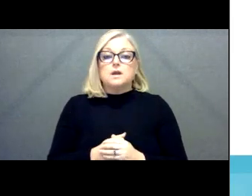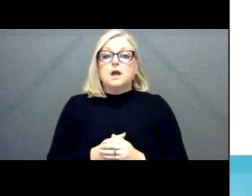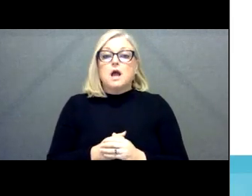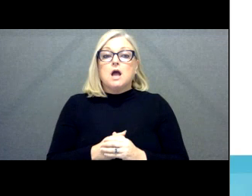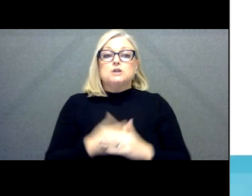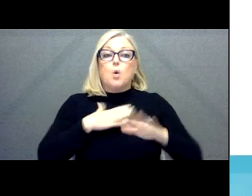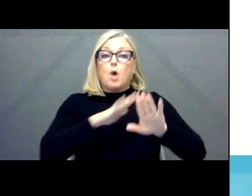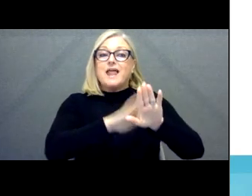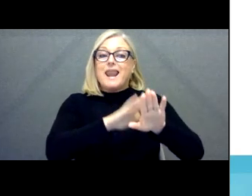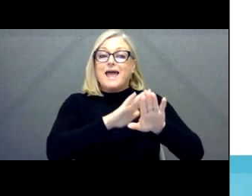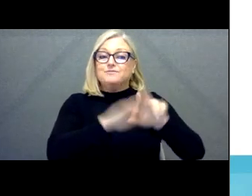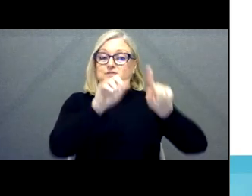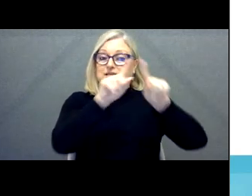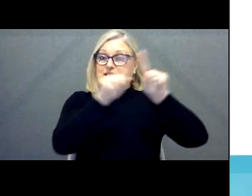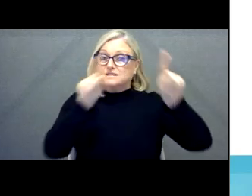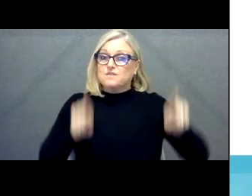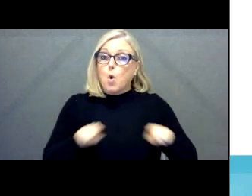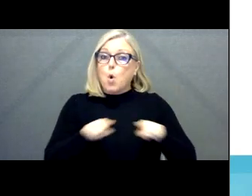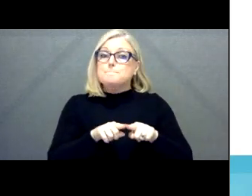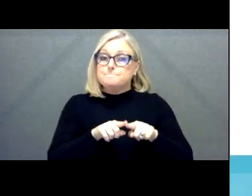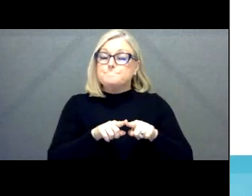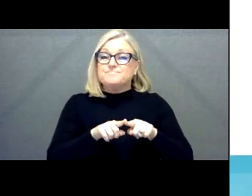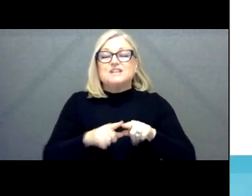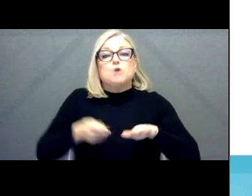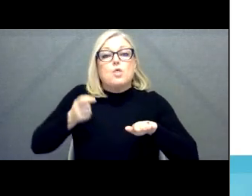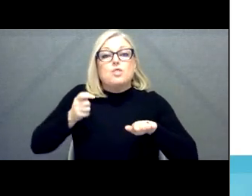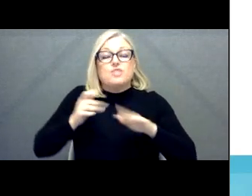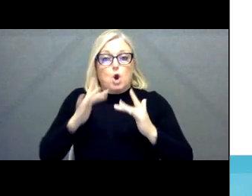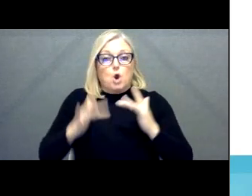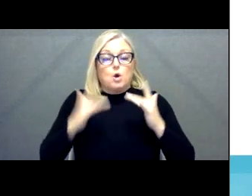and just as I mentioned that Court's website has copies of the form one and you'll also see